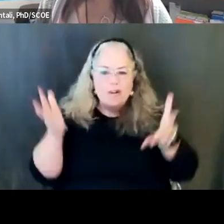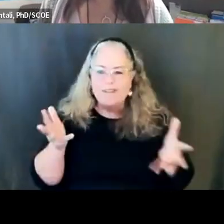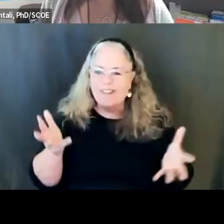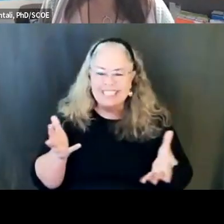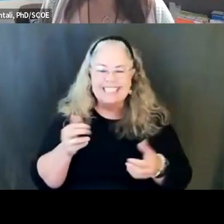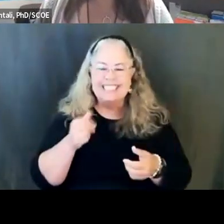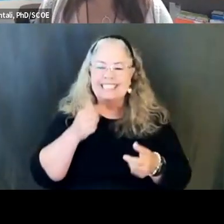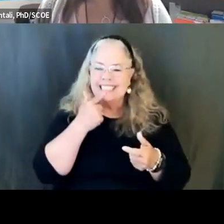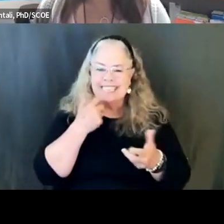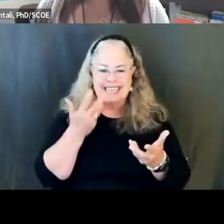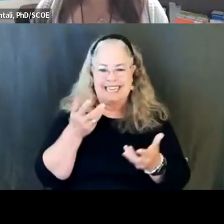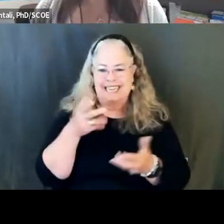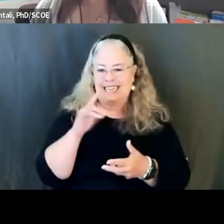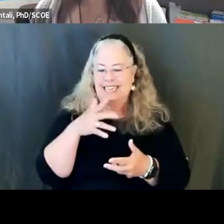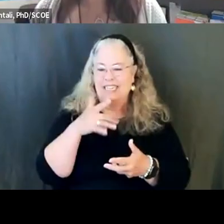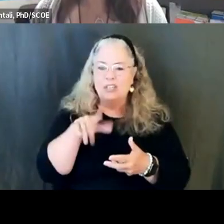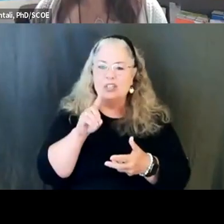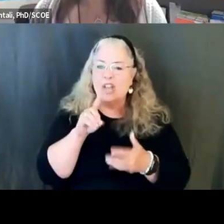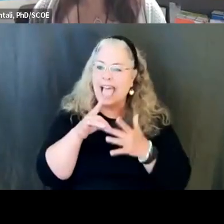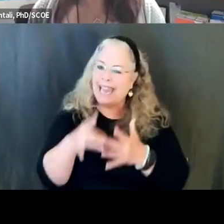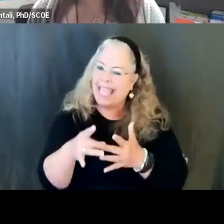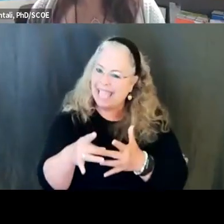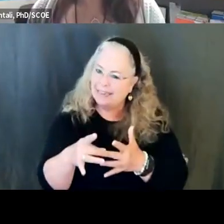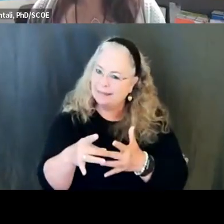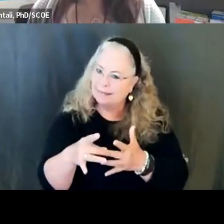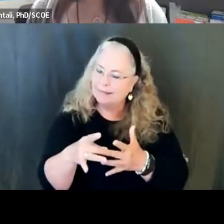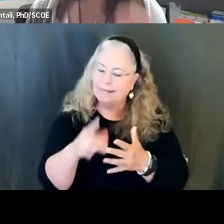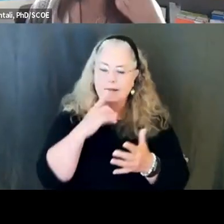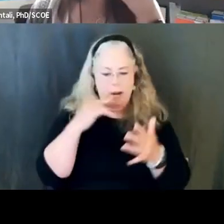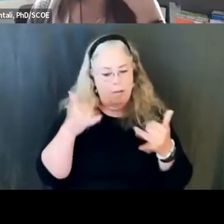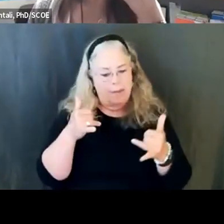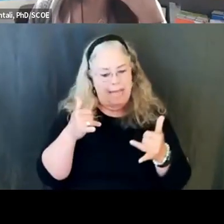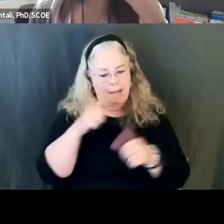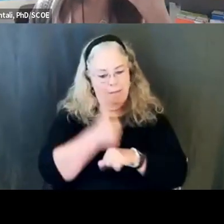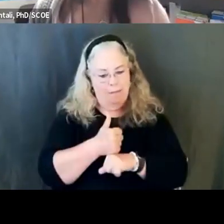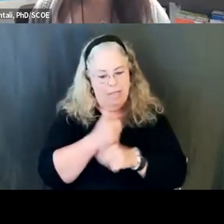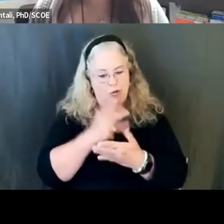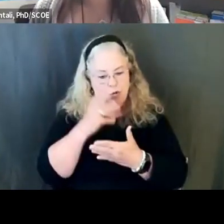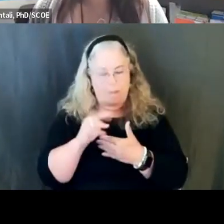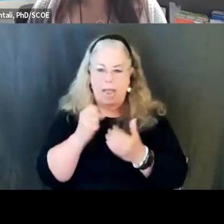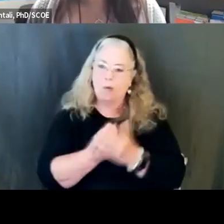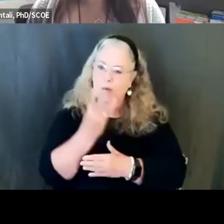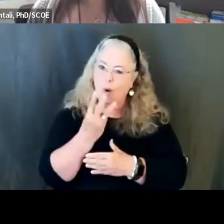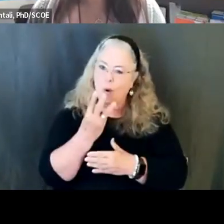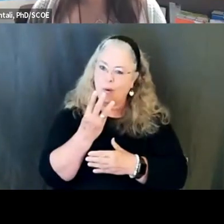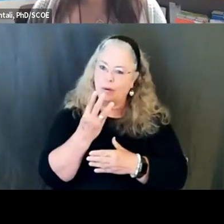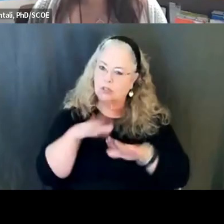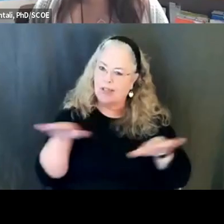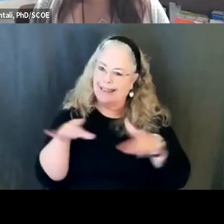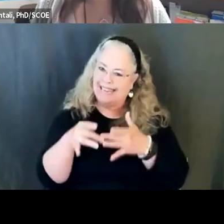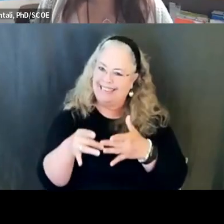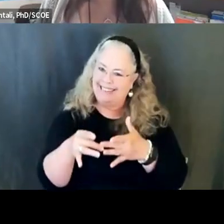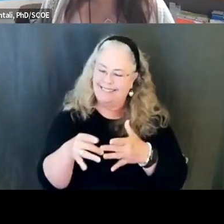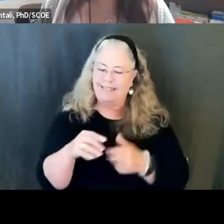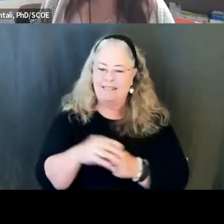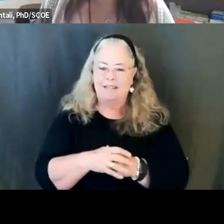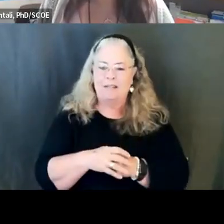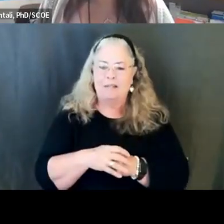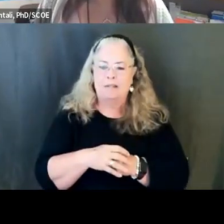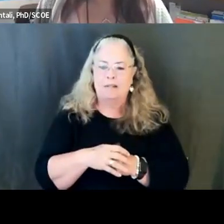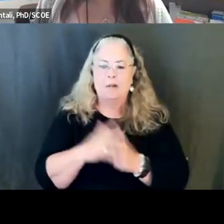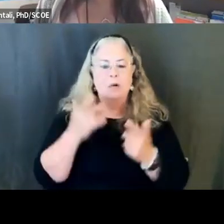I feel like is a super key to how how I play based curriculum can grow. And while it was just for